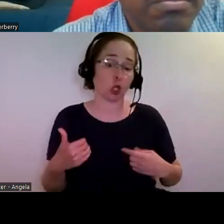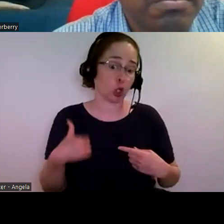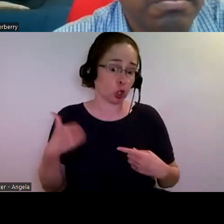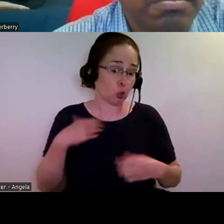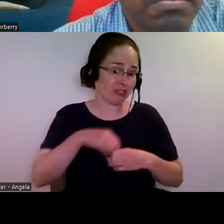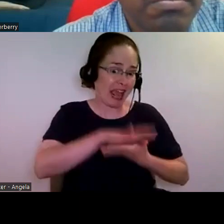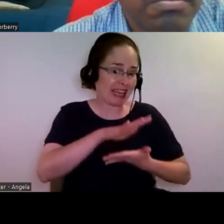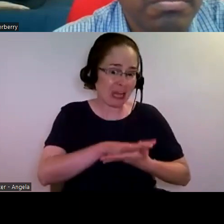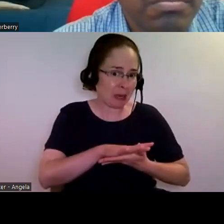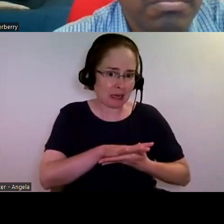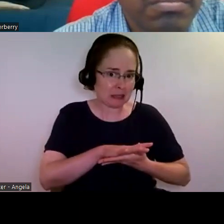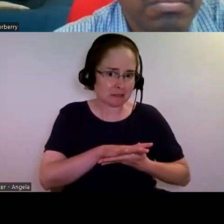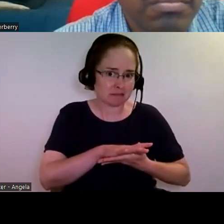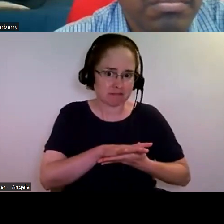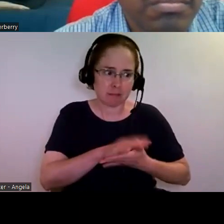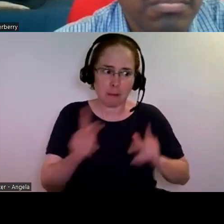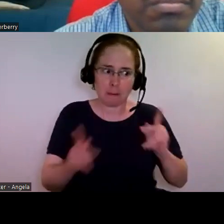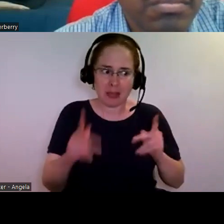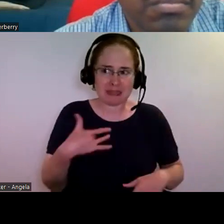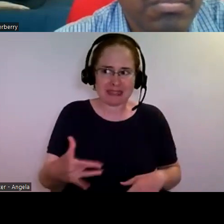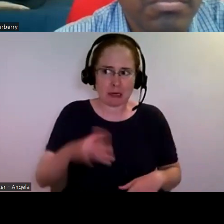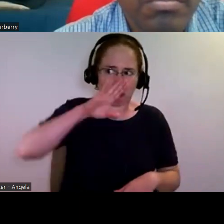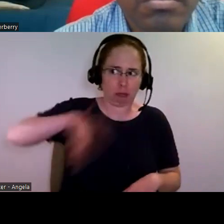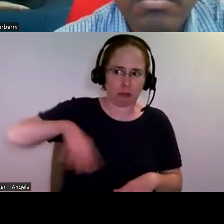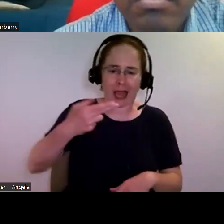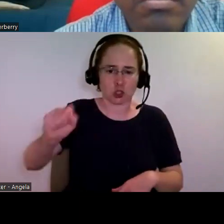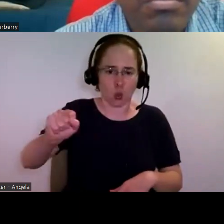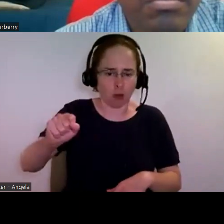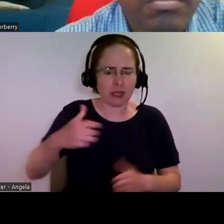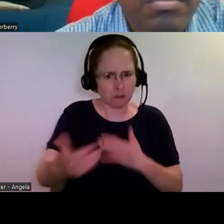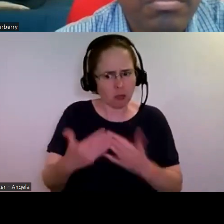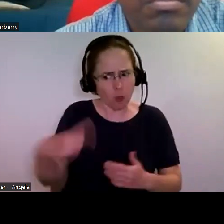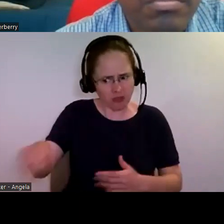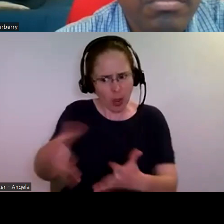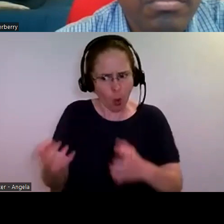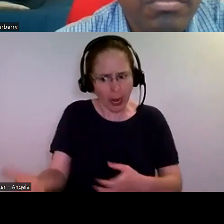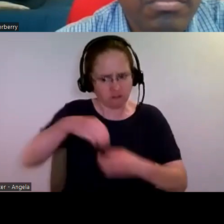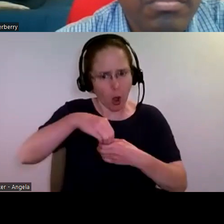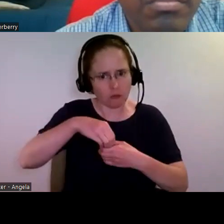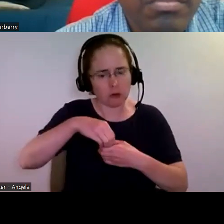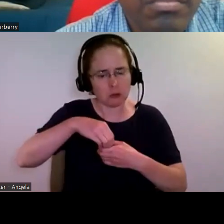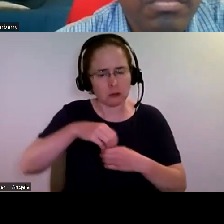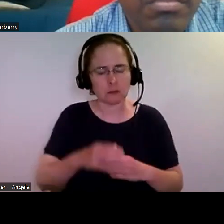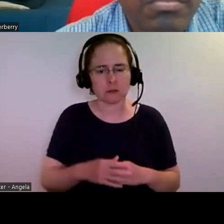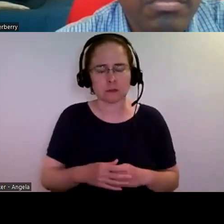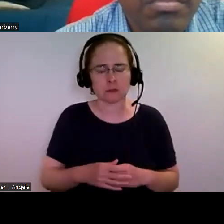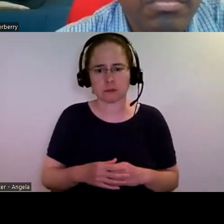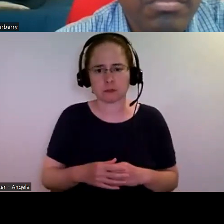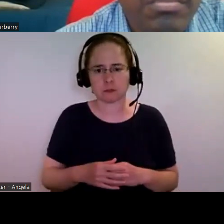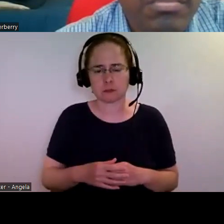we don't, nobody thinks about high schoolers even though they are wanting to be involved. And in